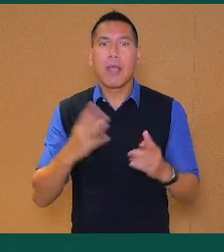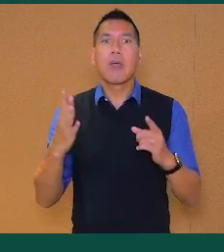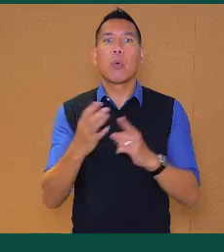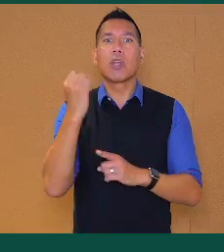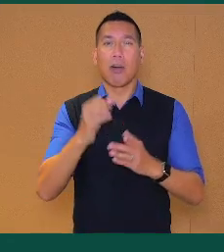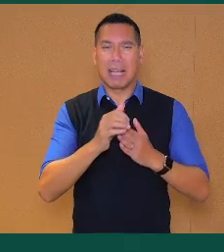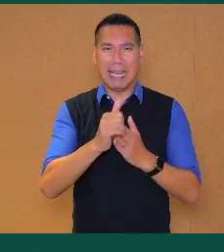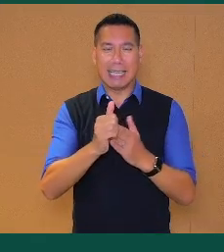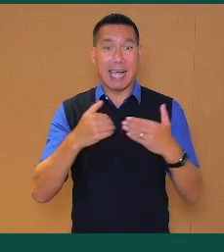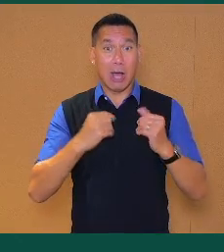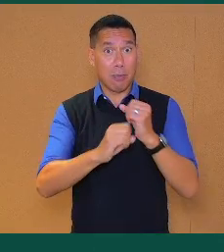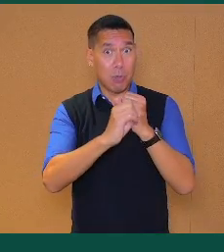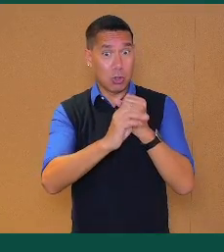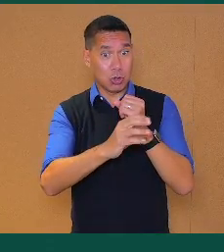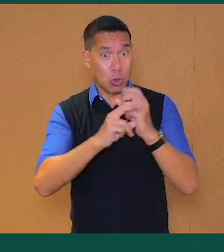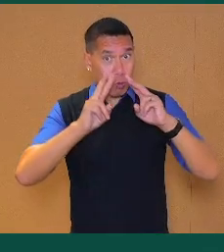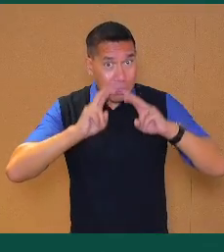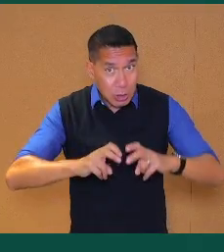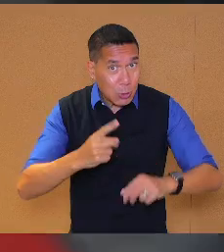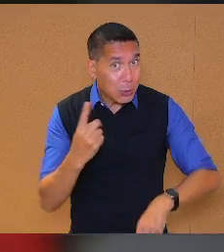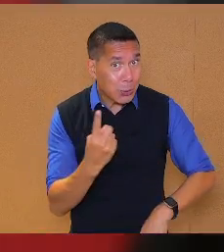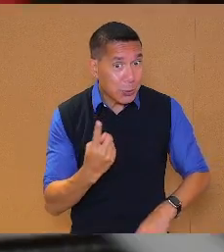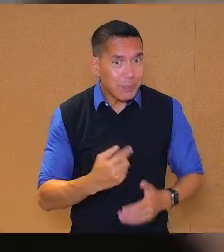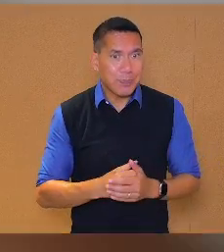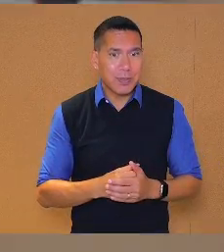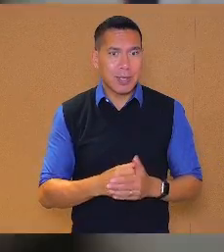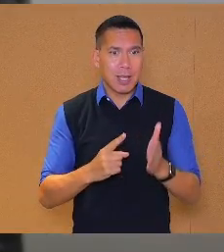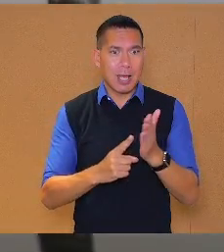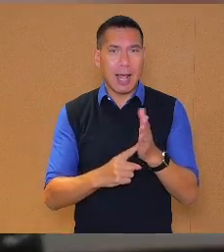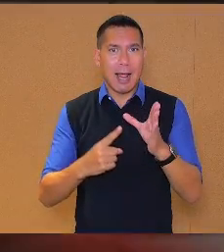The winner of the Leading Health Promotion Research Award is... Latrobe University, FitSkills